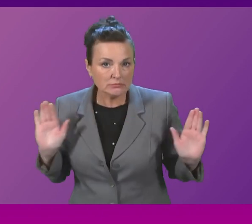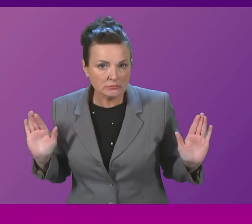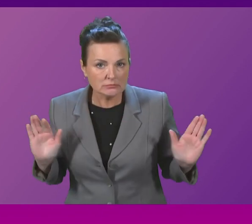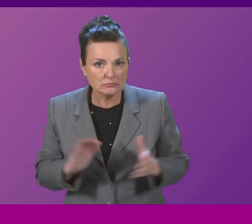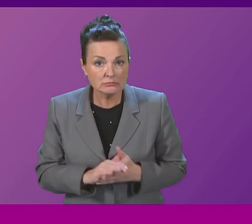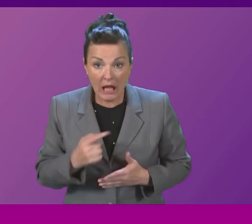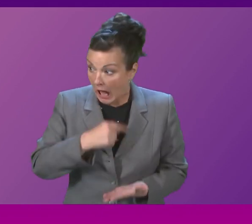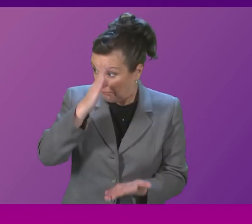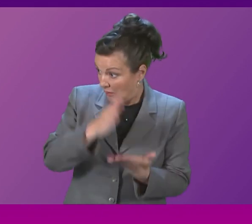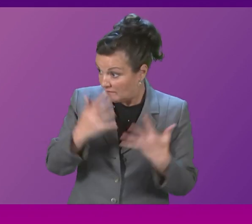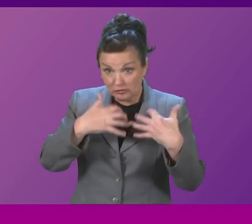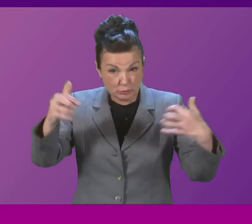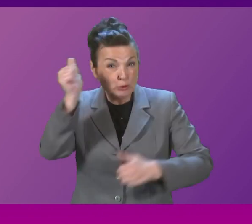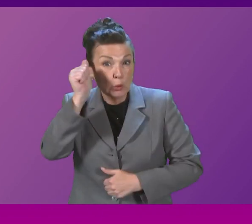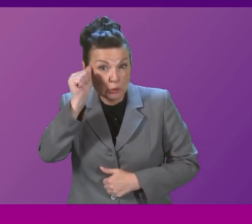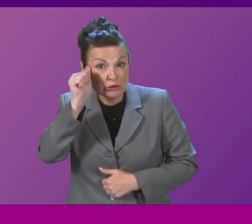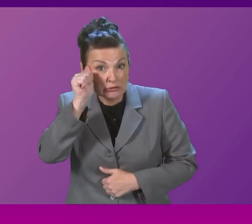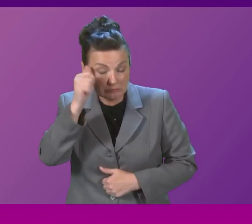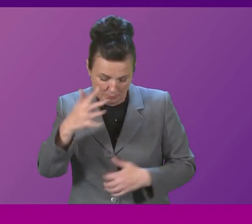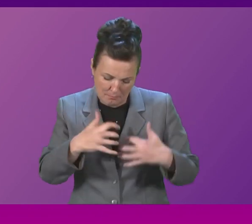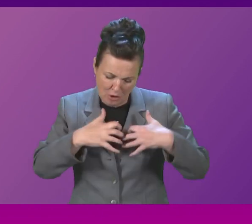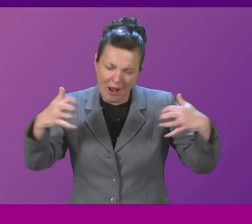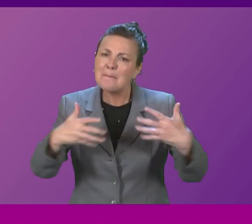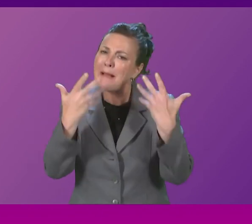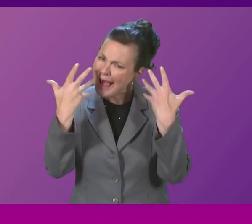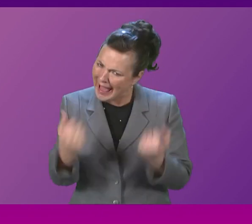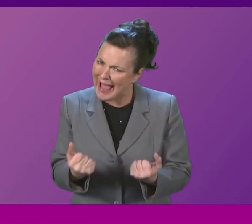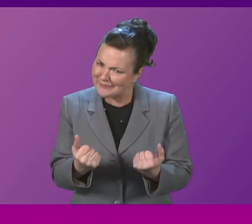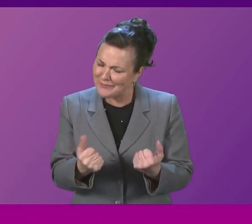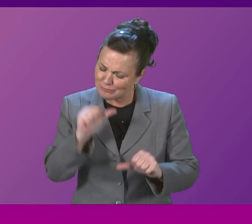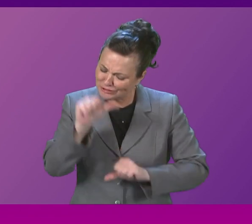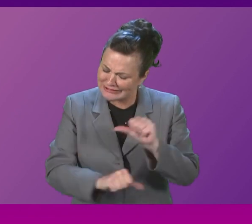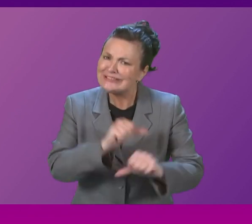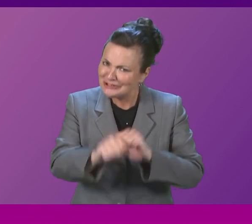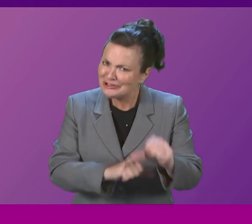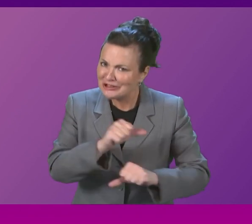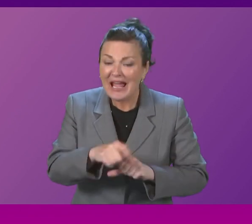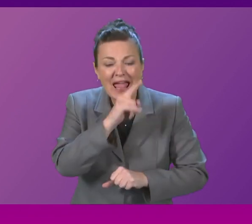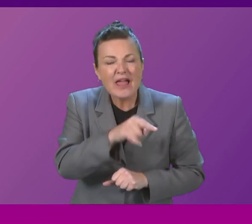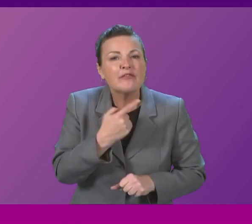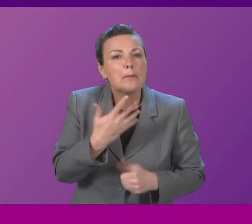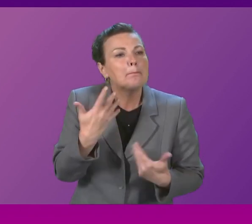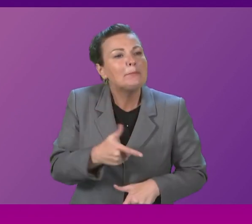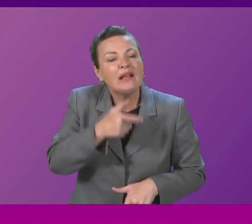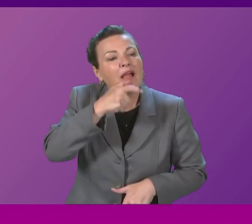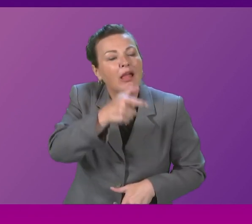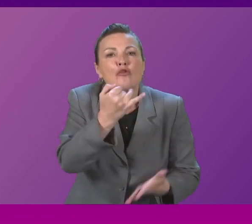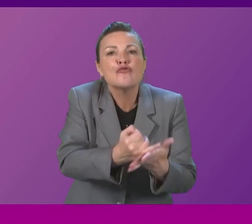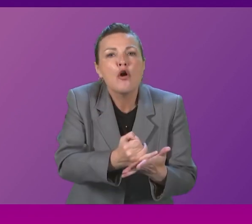I believe that members are fully aware that the Parliament has a corrections procedure and of how that works.